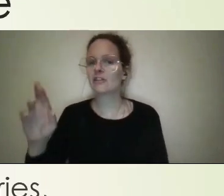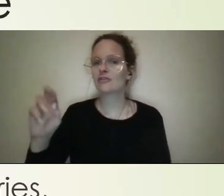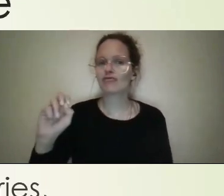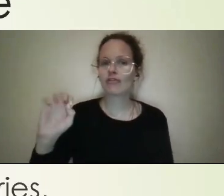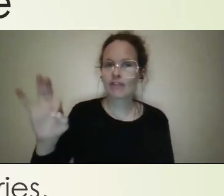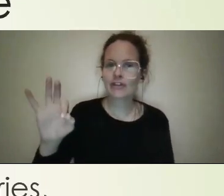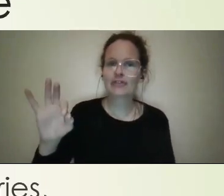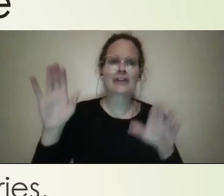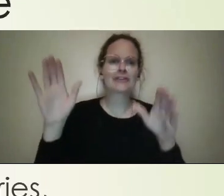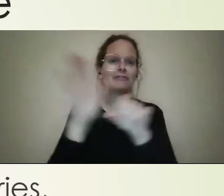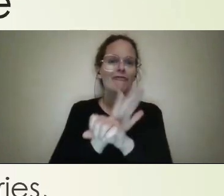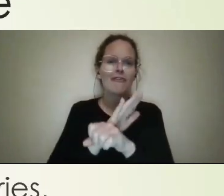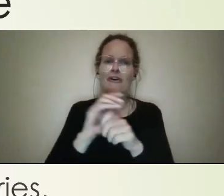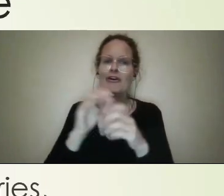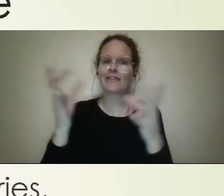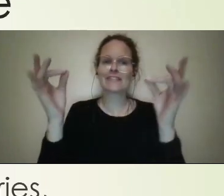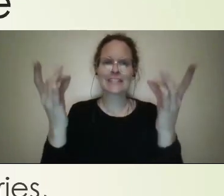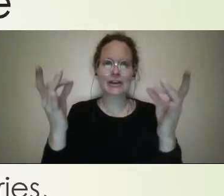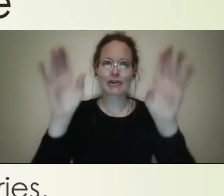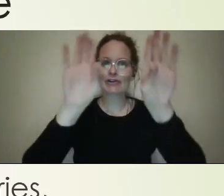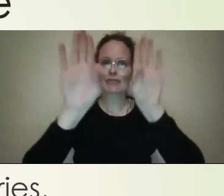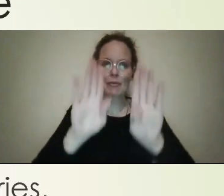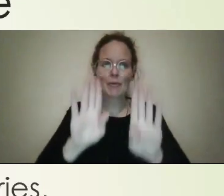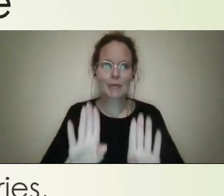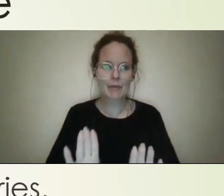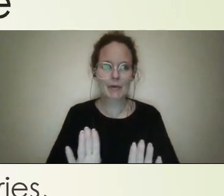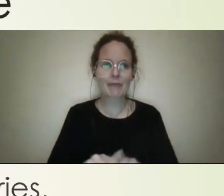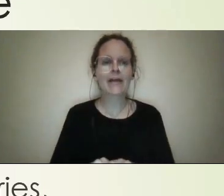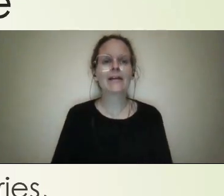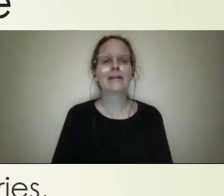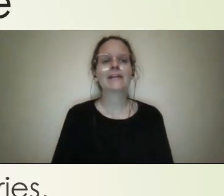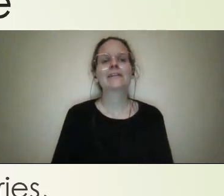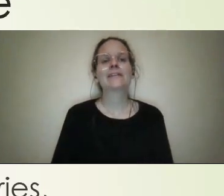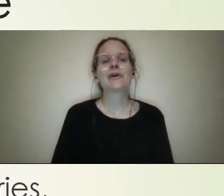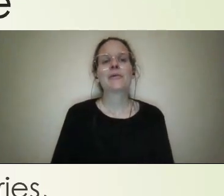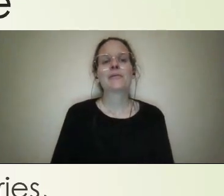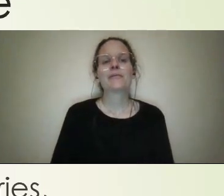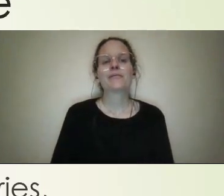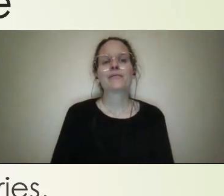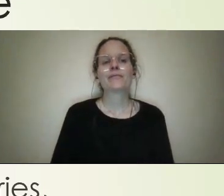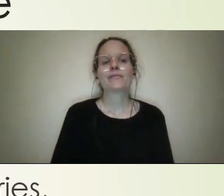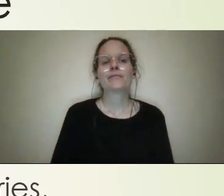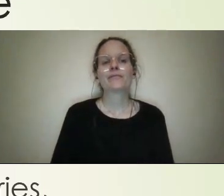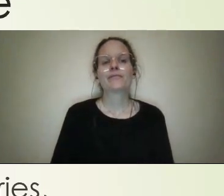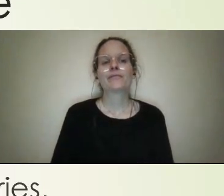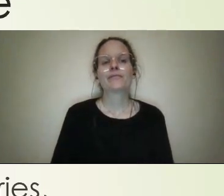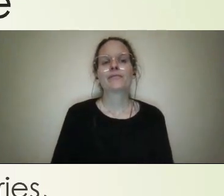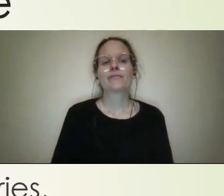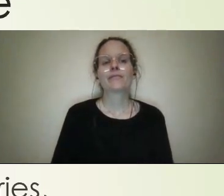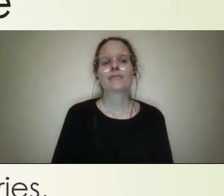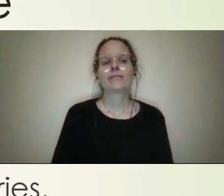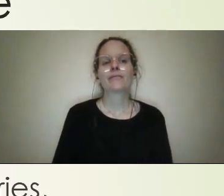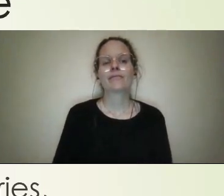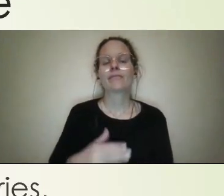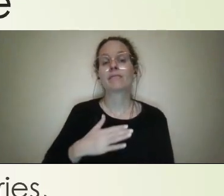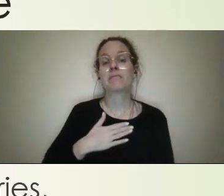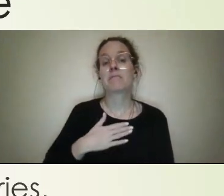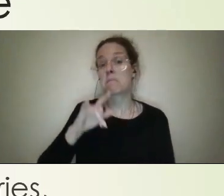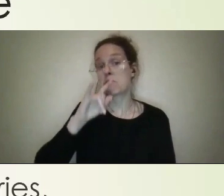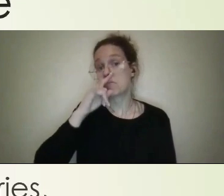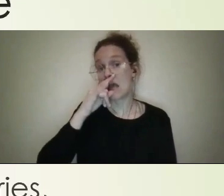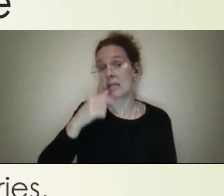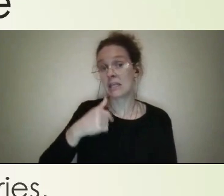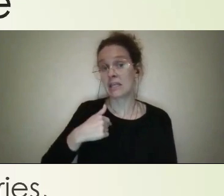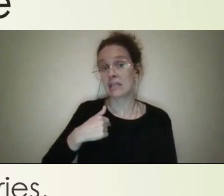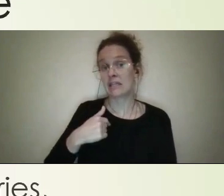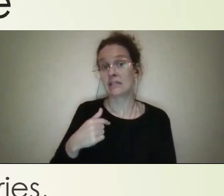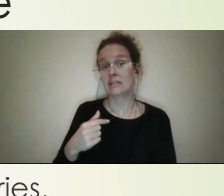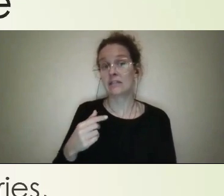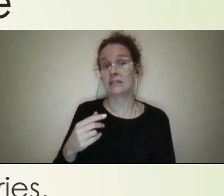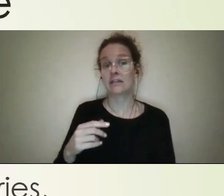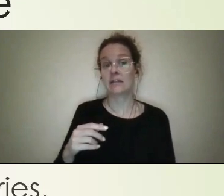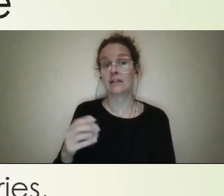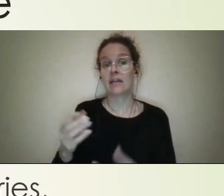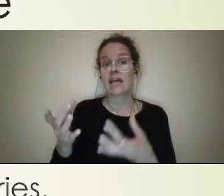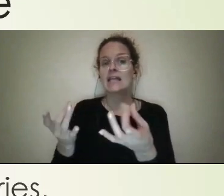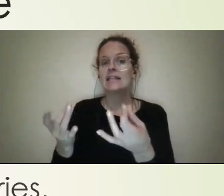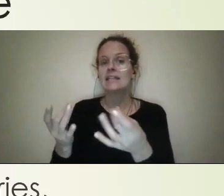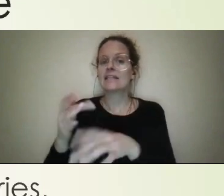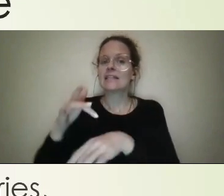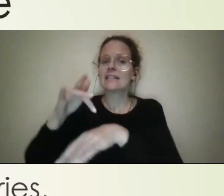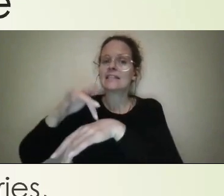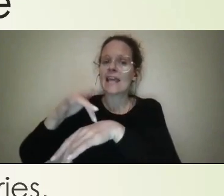with stickers on the refrigerator. My kids were really motivated by tangibles. Stickers, they